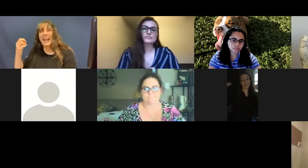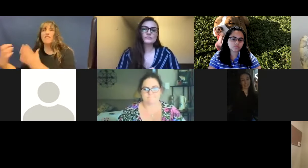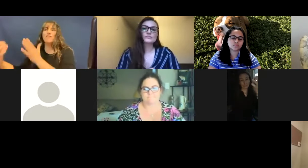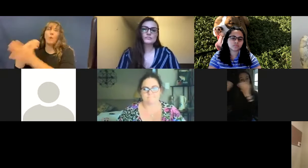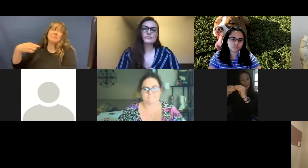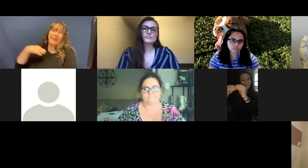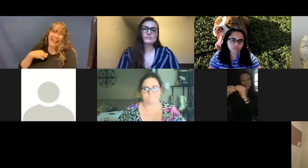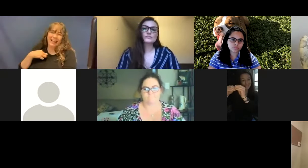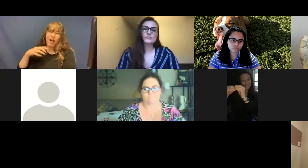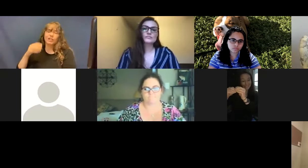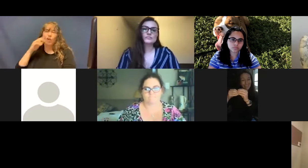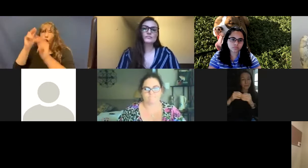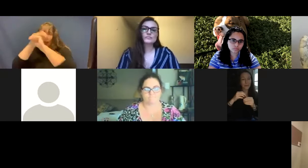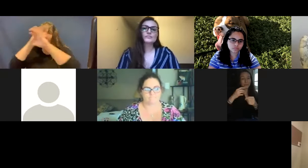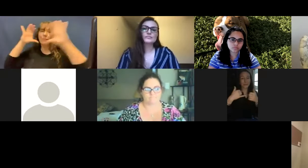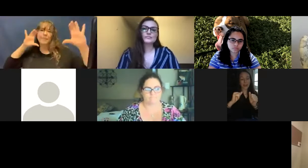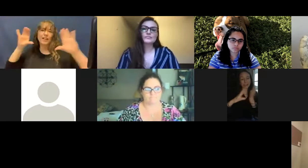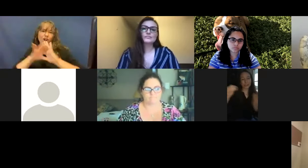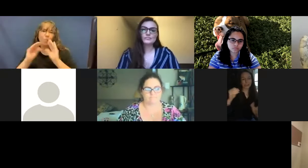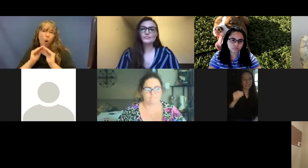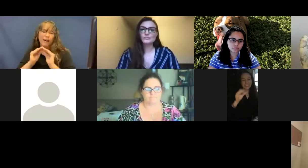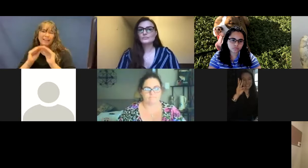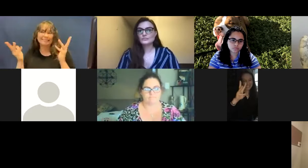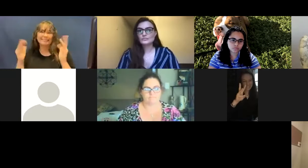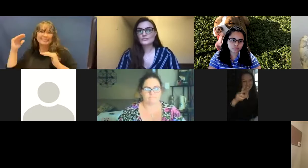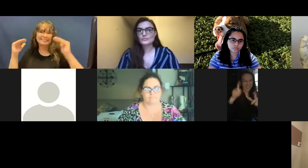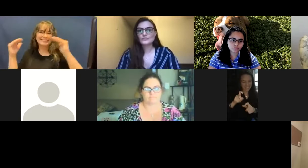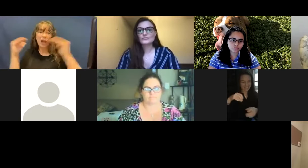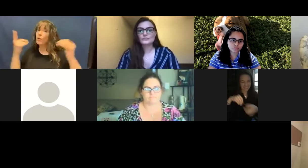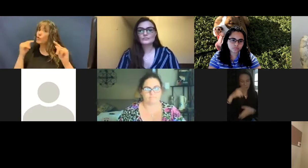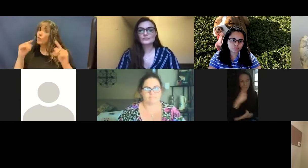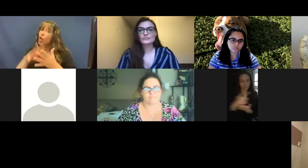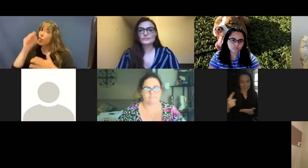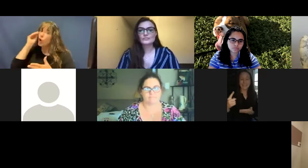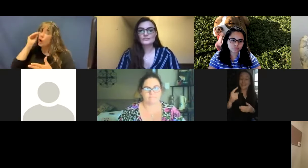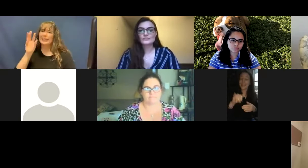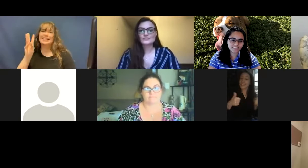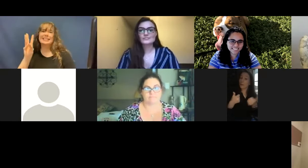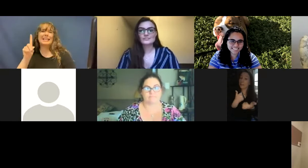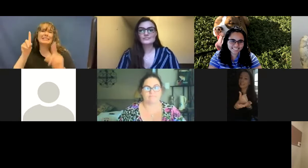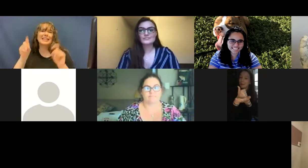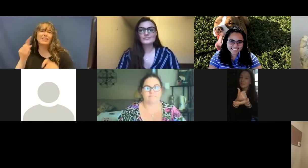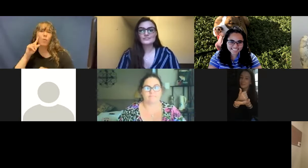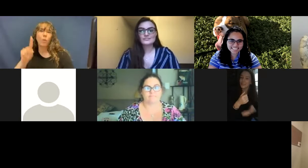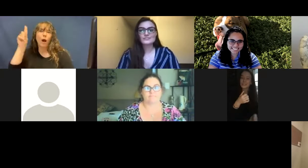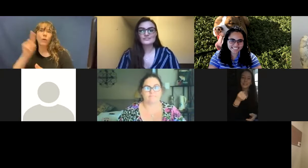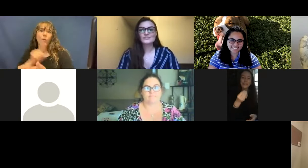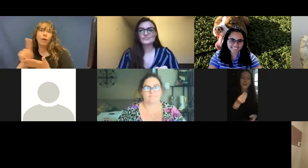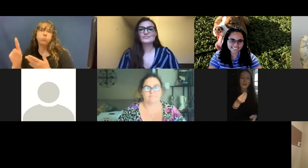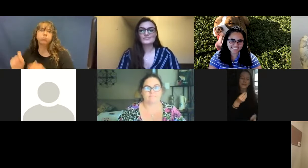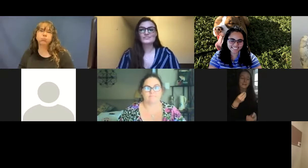picture more. And when you're trying to learn six tests in one week, that's helpful. So